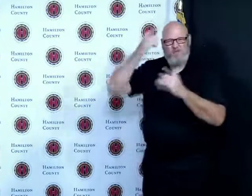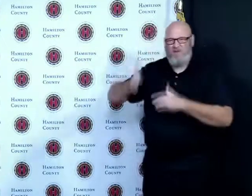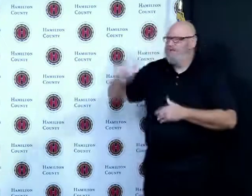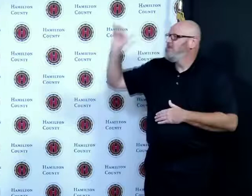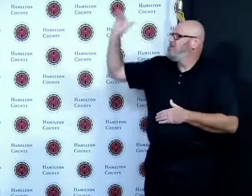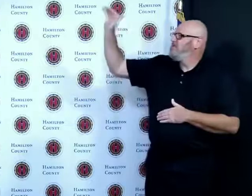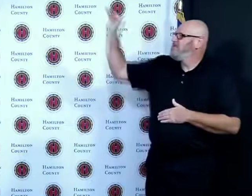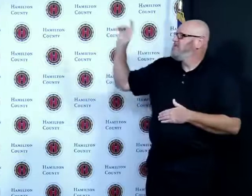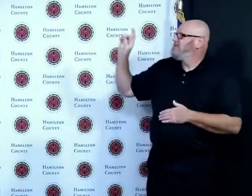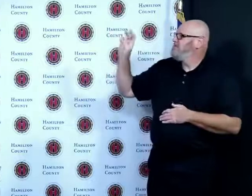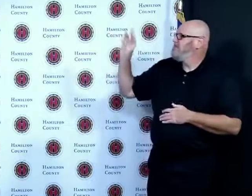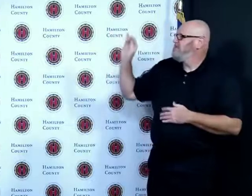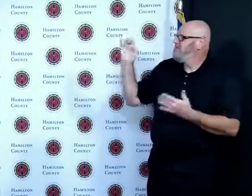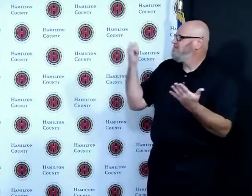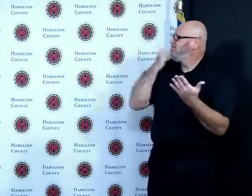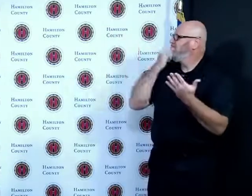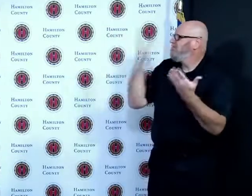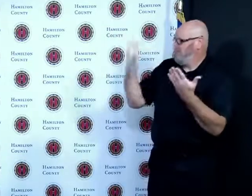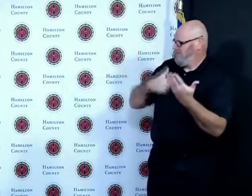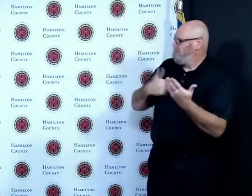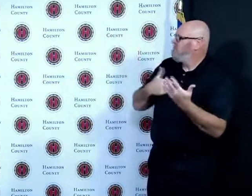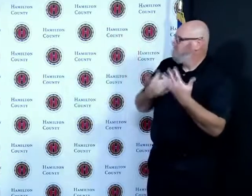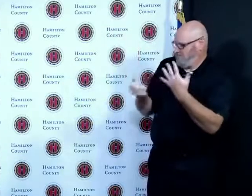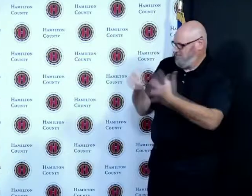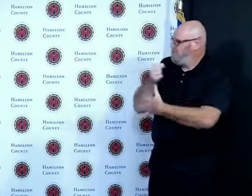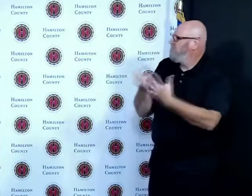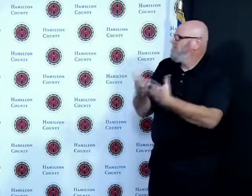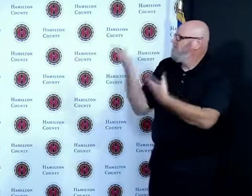behalf of the county from what I'm hearing from people in some of those frustrations